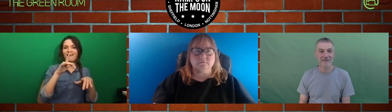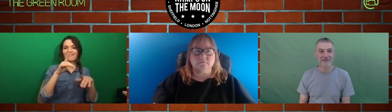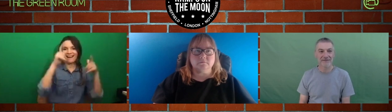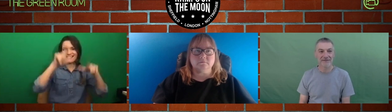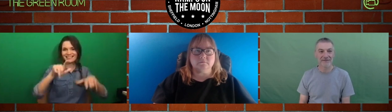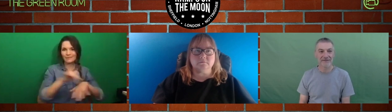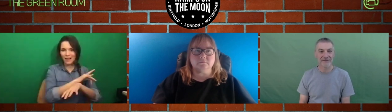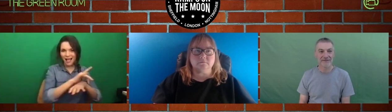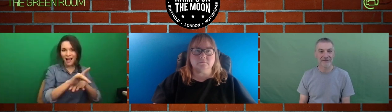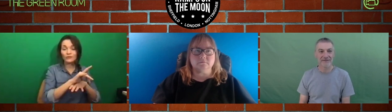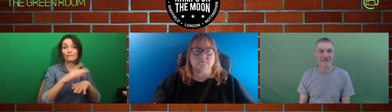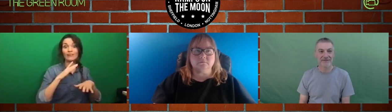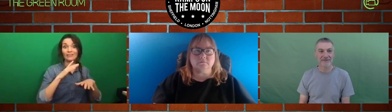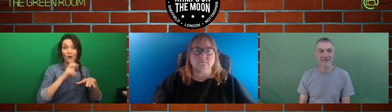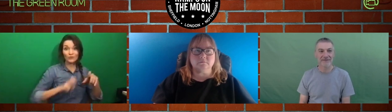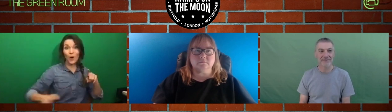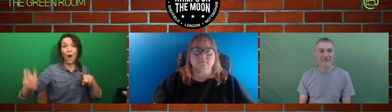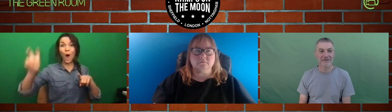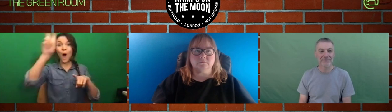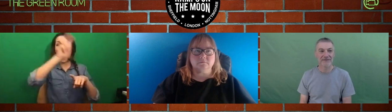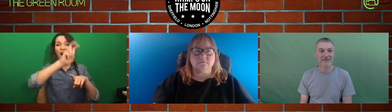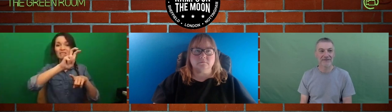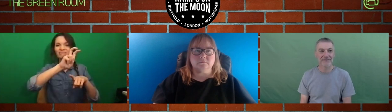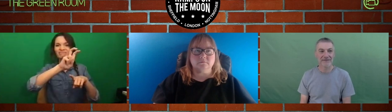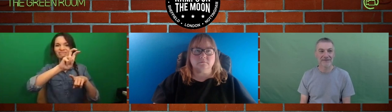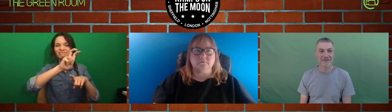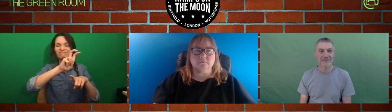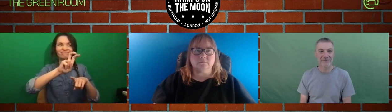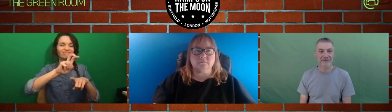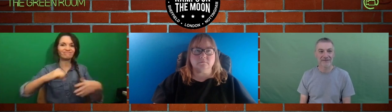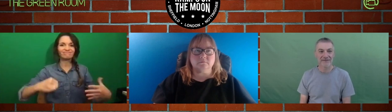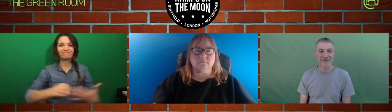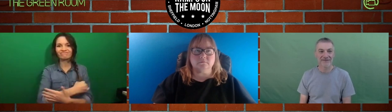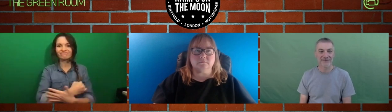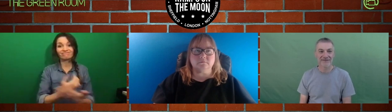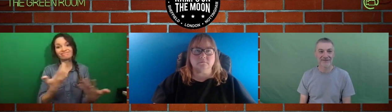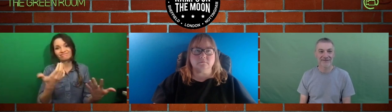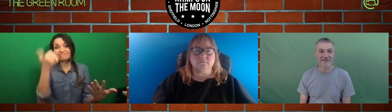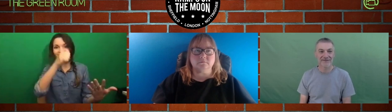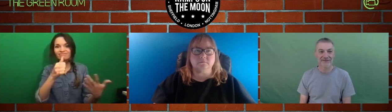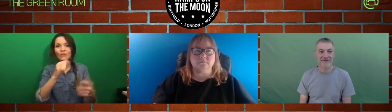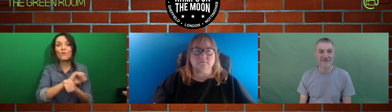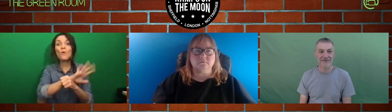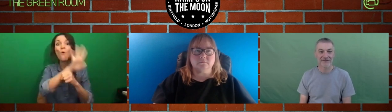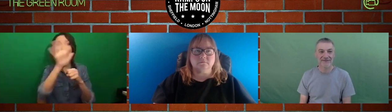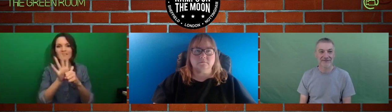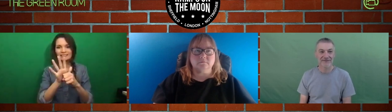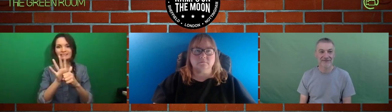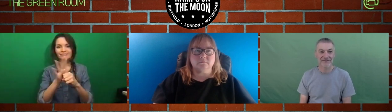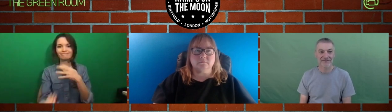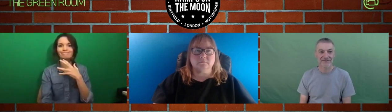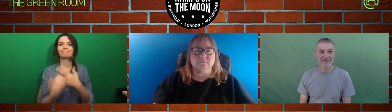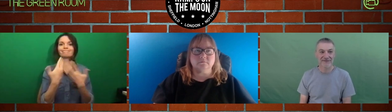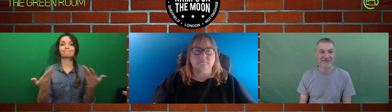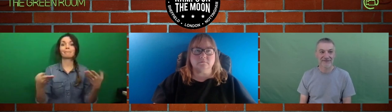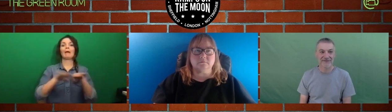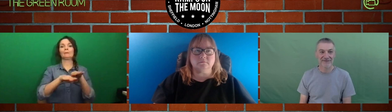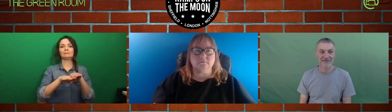tour and obviously Covid struck and the show was closed and we all had to go home and I have to say